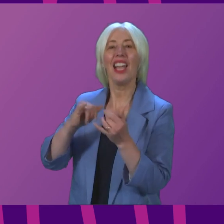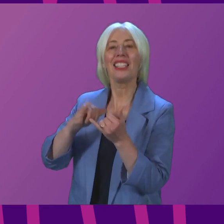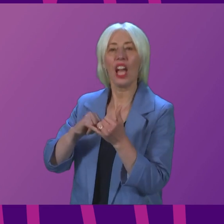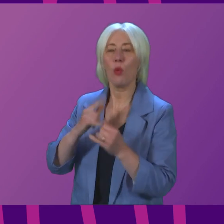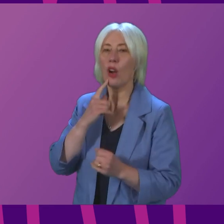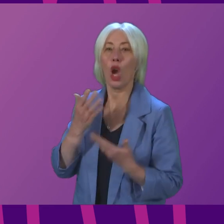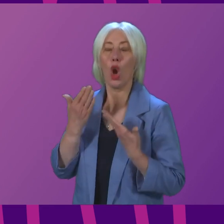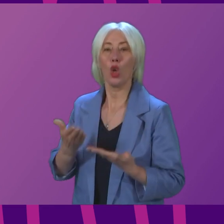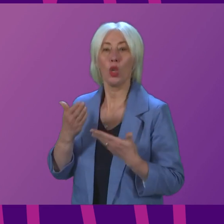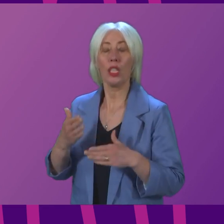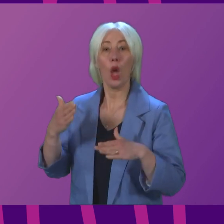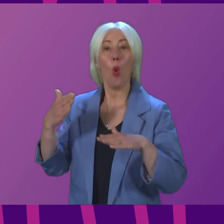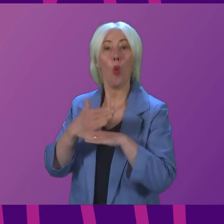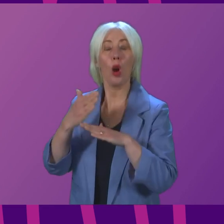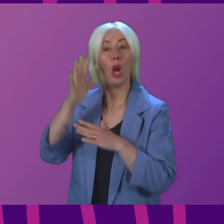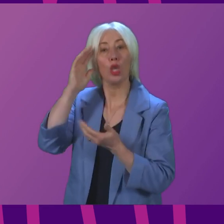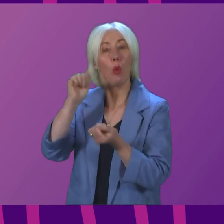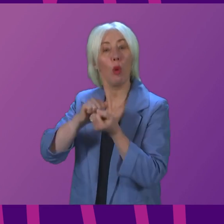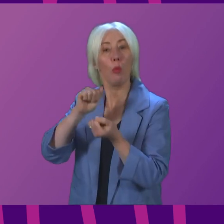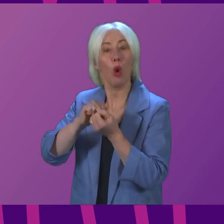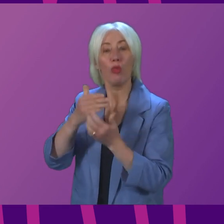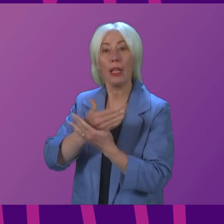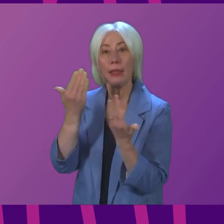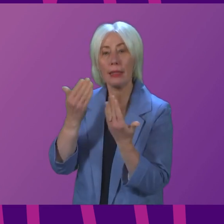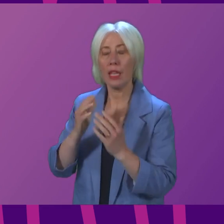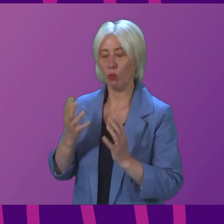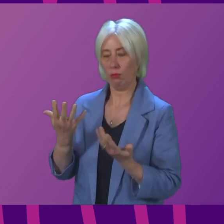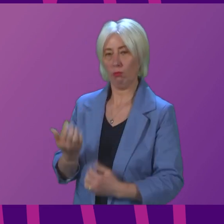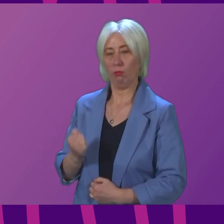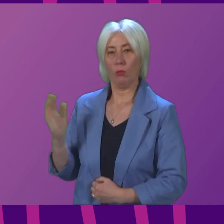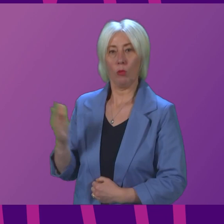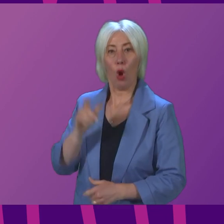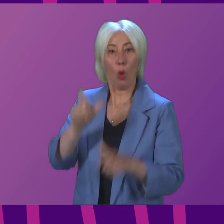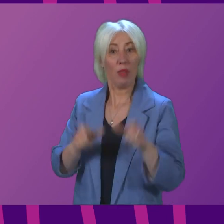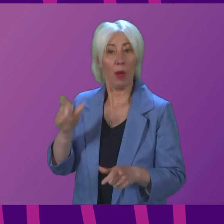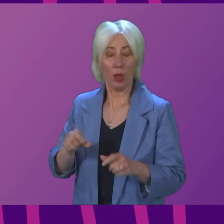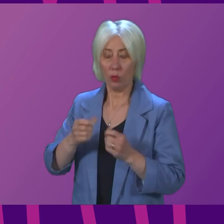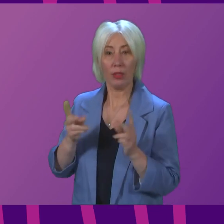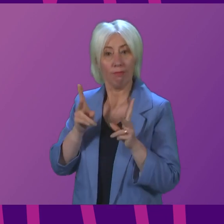Today is workers memorial day. We pause to remember all those who have lost their lives simply doing their jobs and resolve